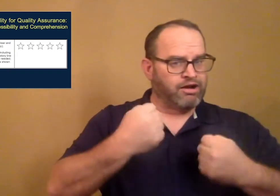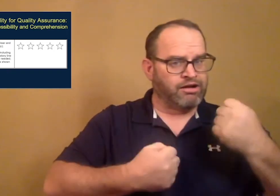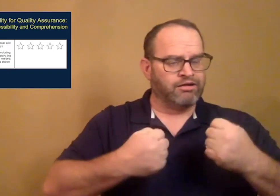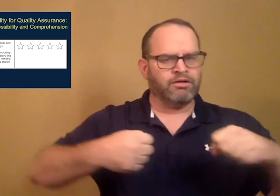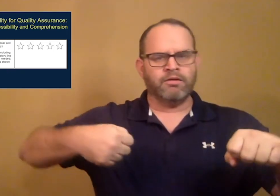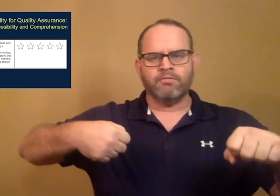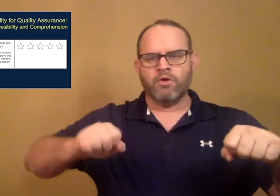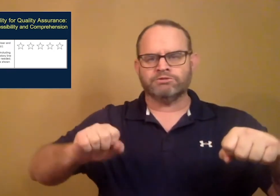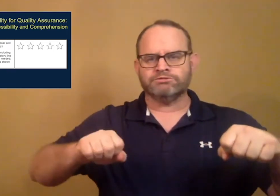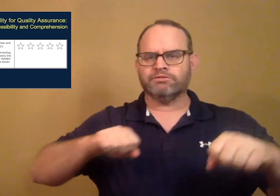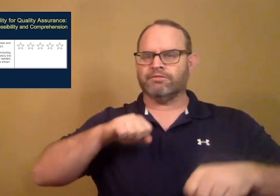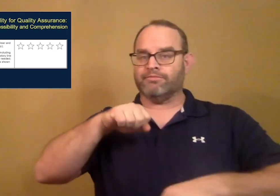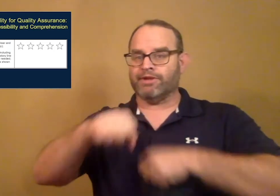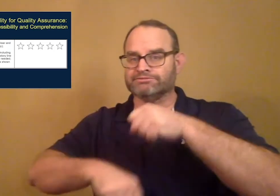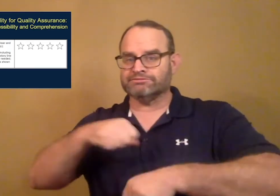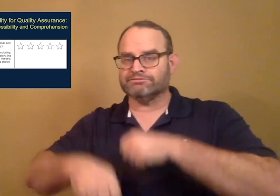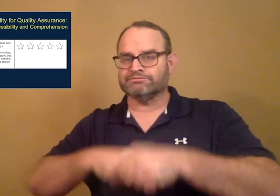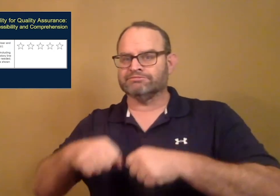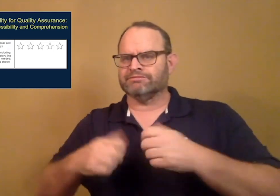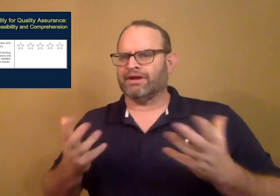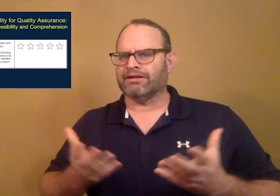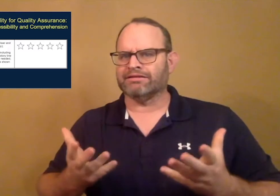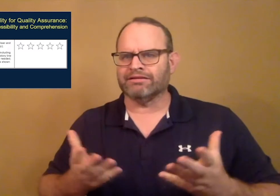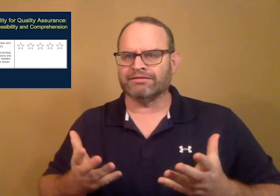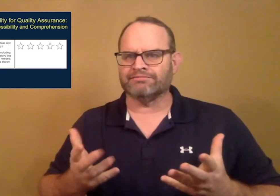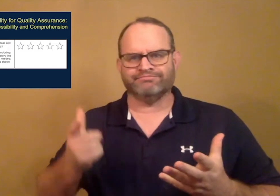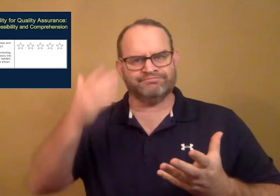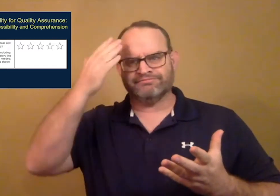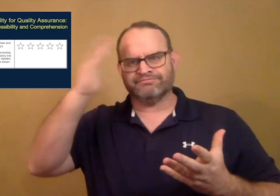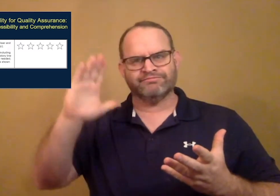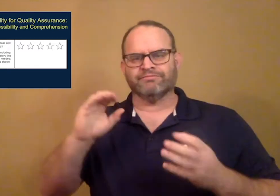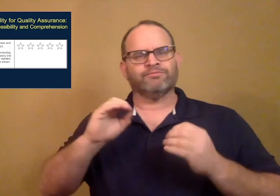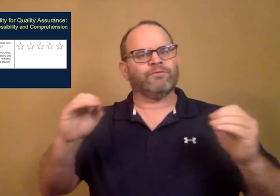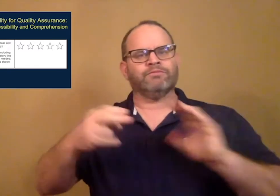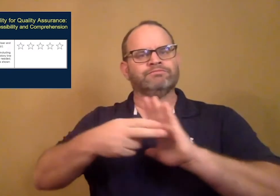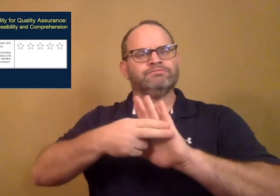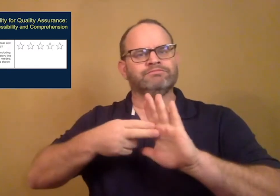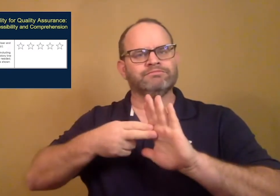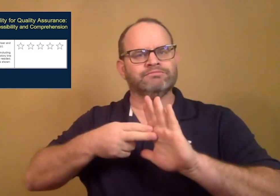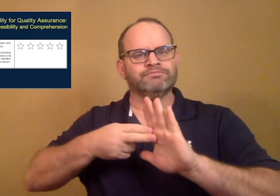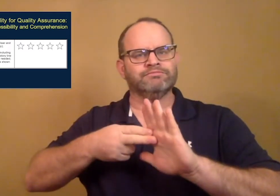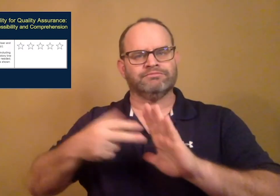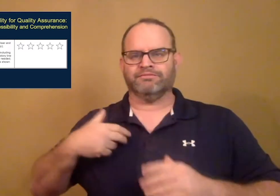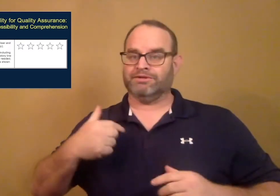Is it a car? or is it a motorcycle? a bicycle? The viewer does not know the specific means of transportation, because it is not identified.